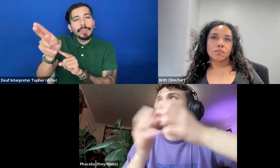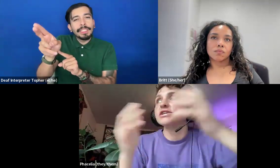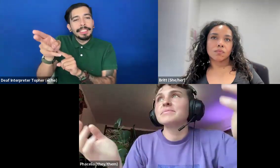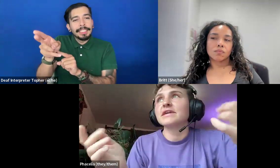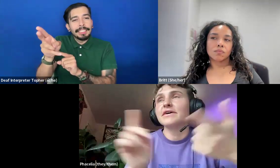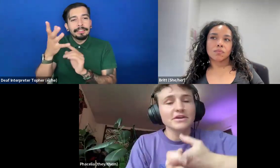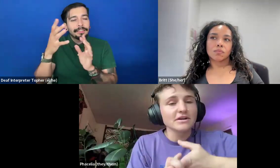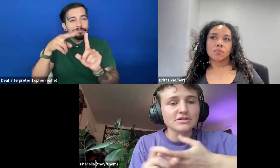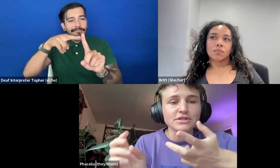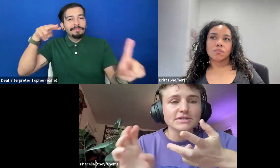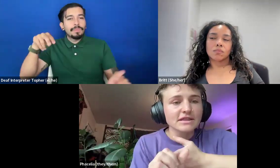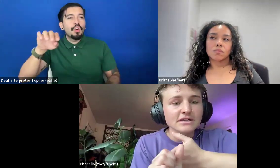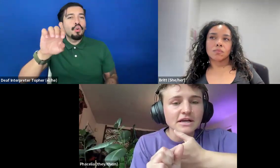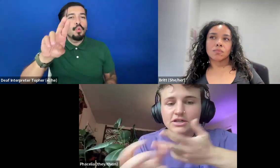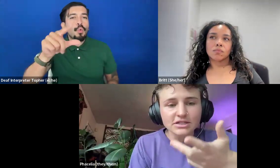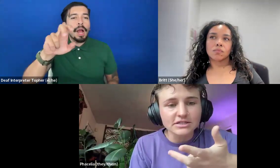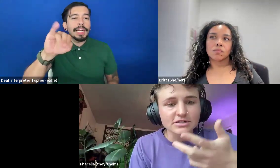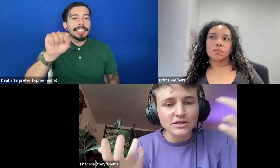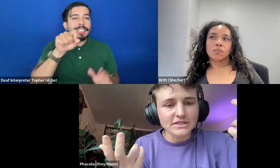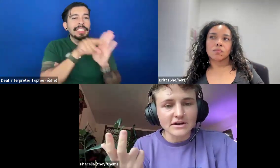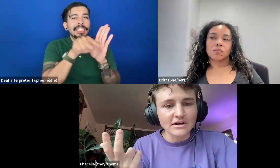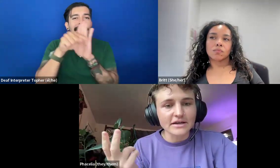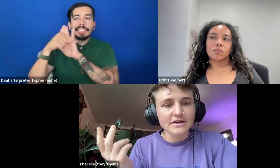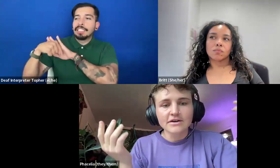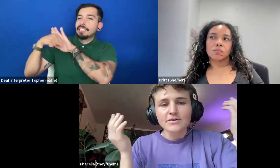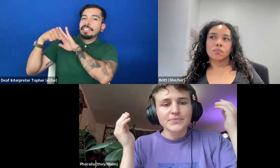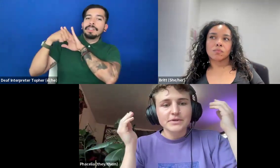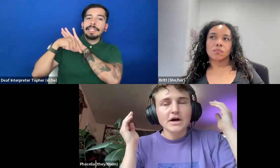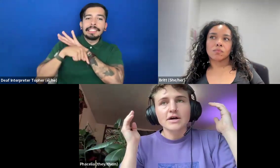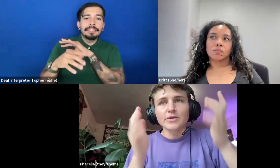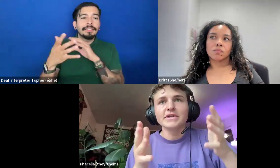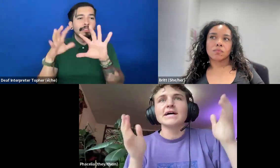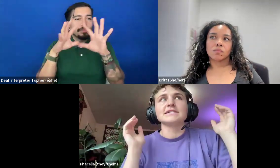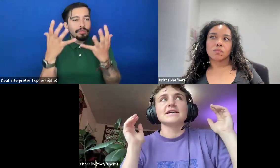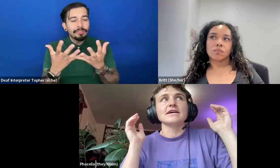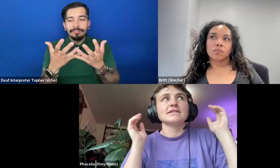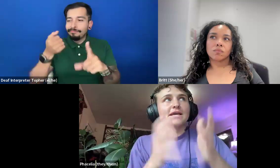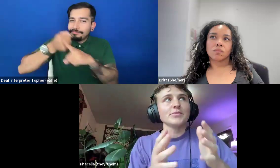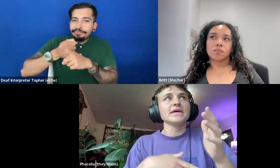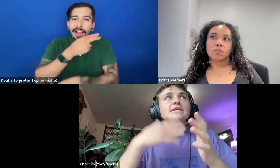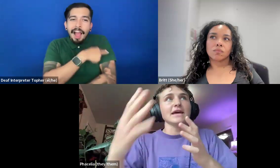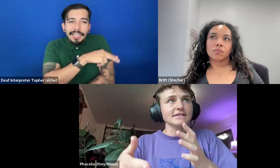that has shaped the healthcare institutions and education institutions that are like, uh, criminalizing disablement